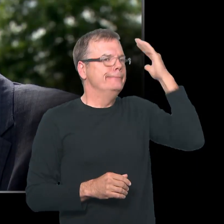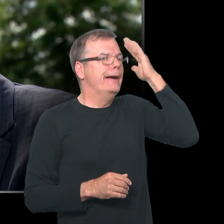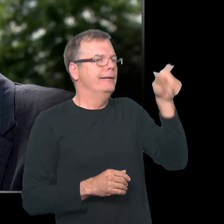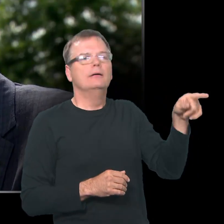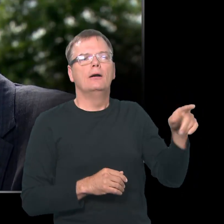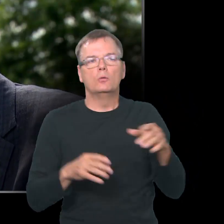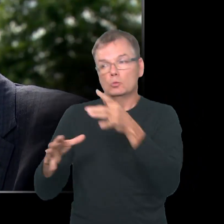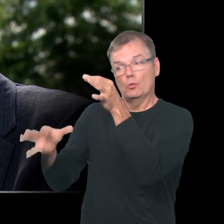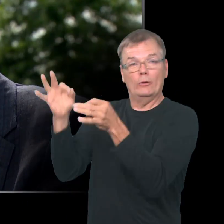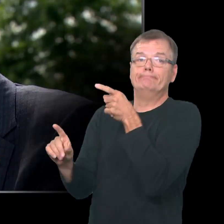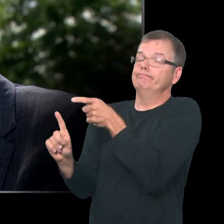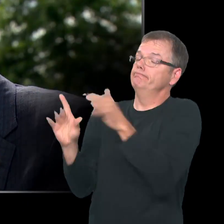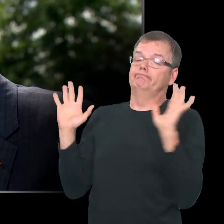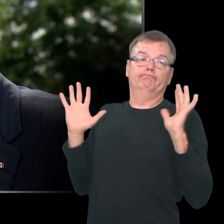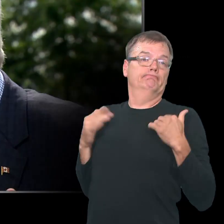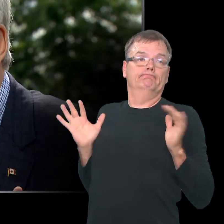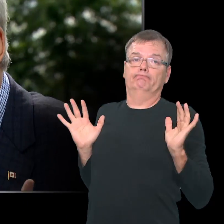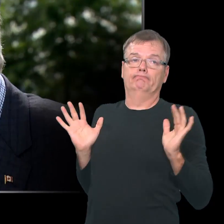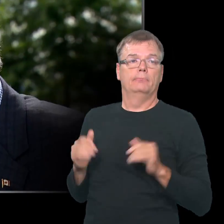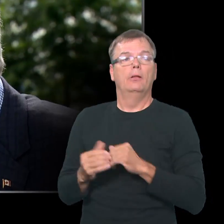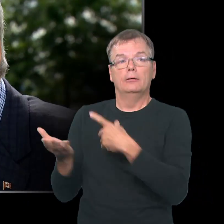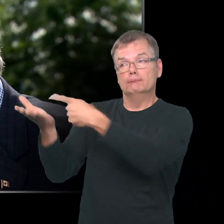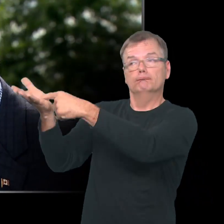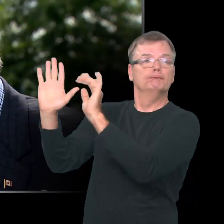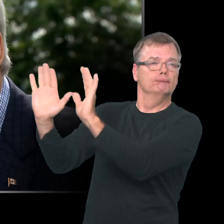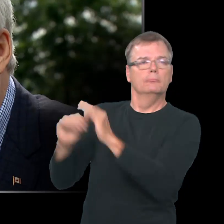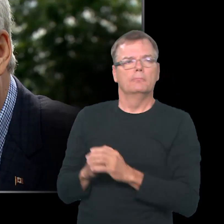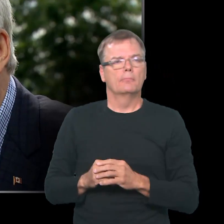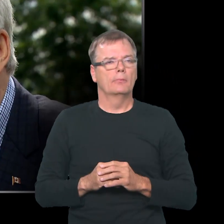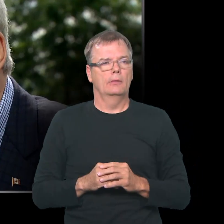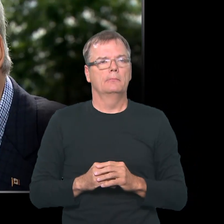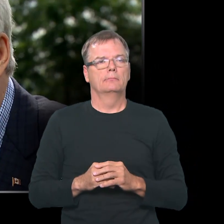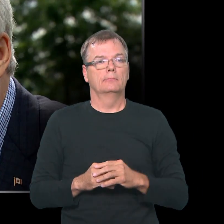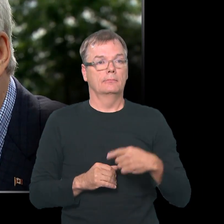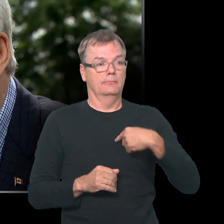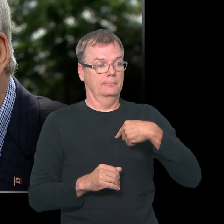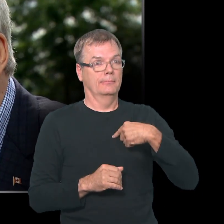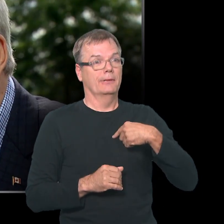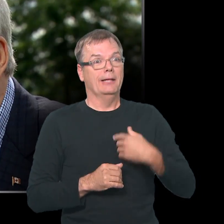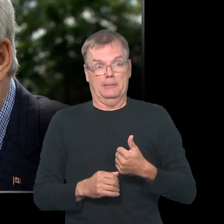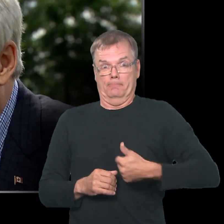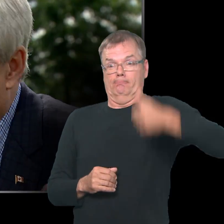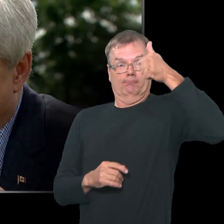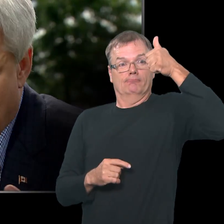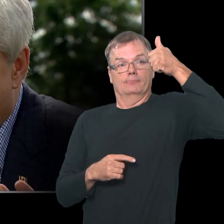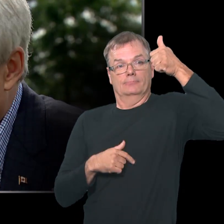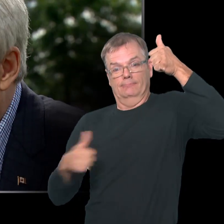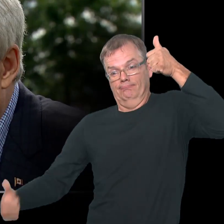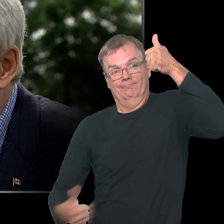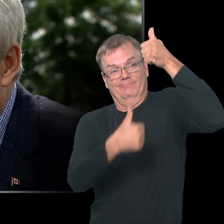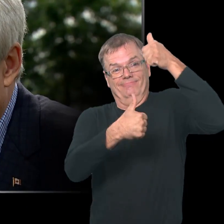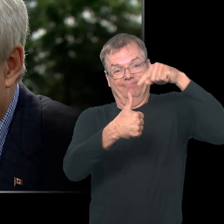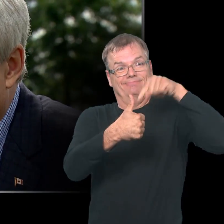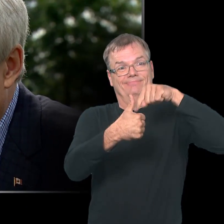But others there have said they did know. But I'll let the court resolve that. The Chief of Staff is the guy who reports to me.